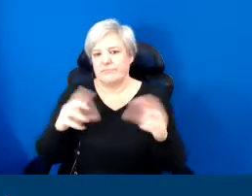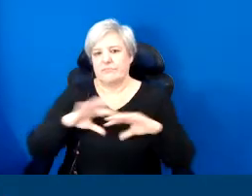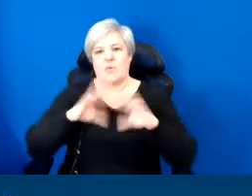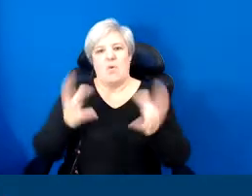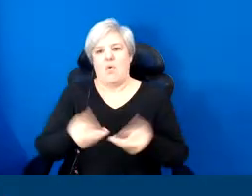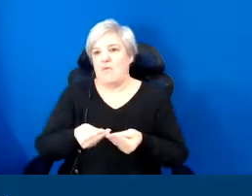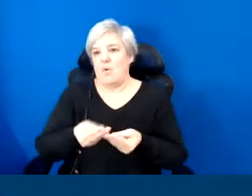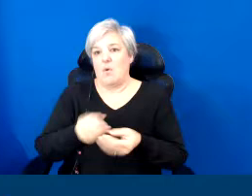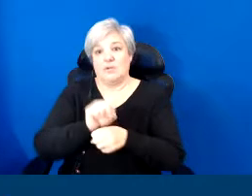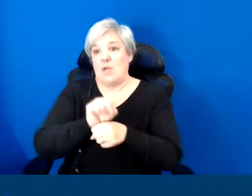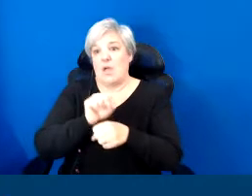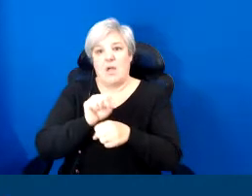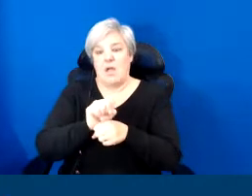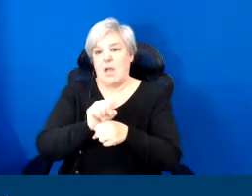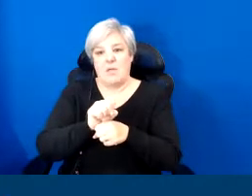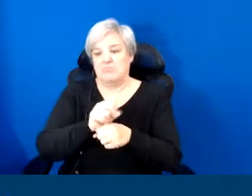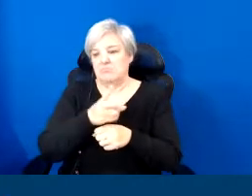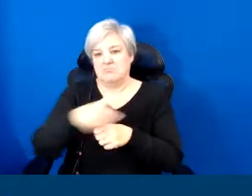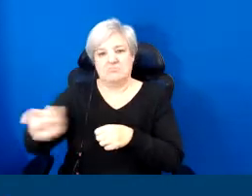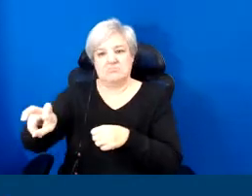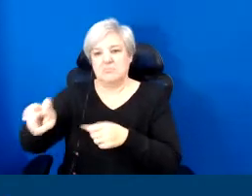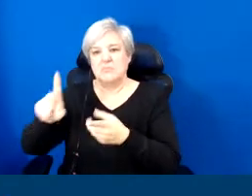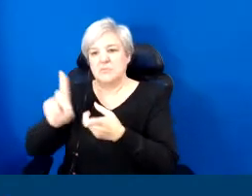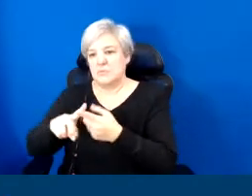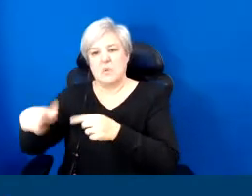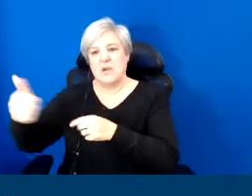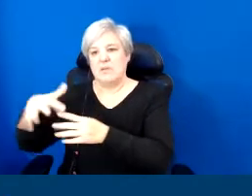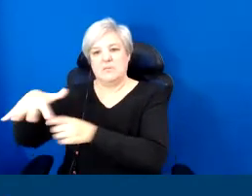switching indefinitely to a remote setting.